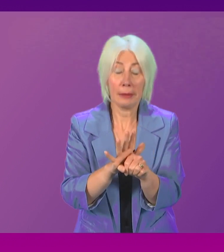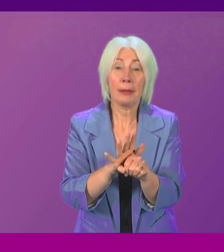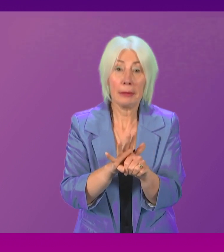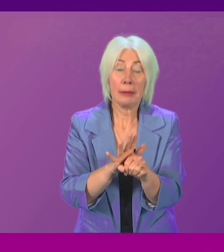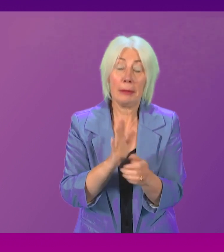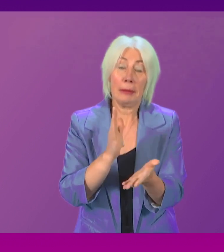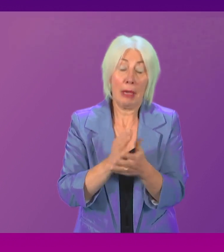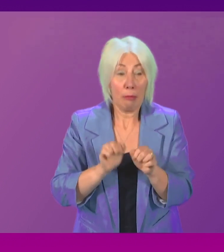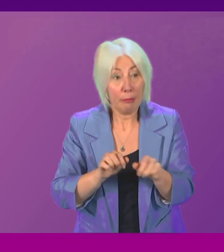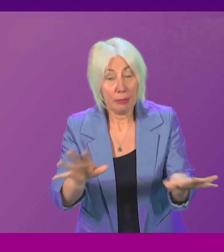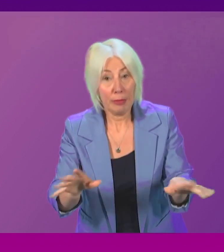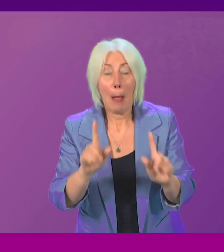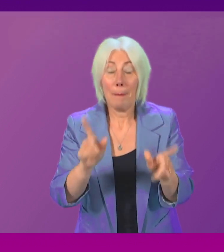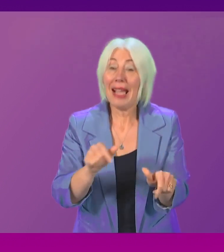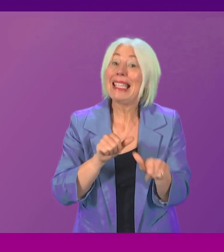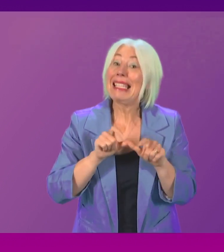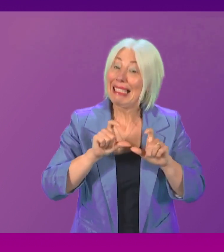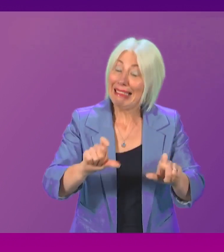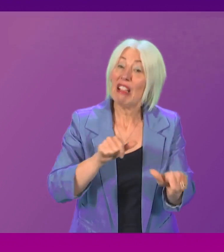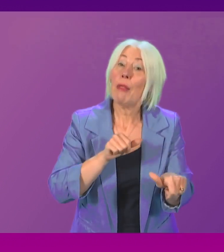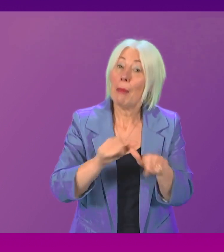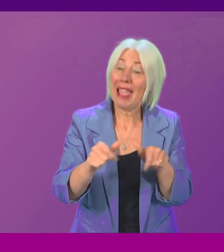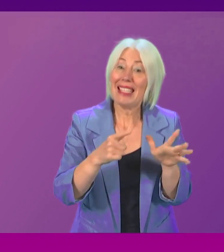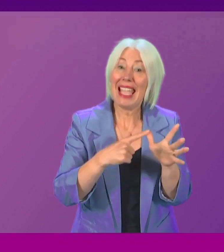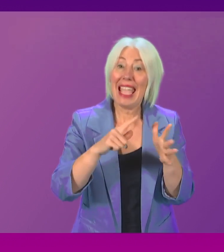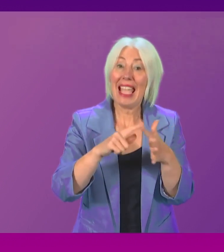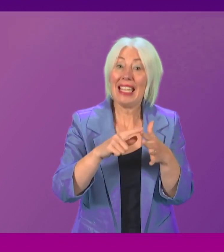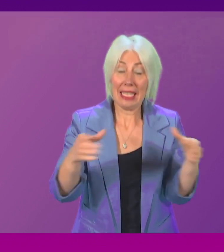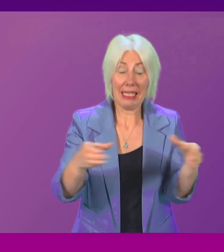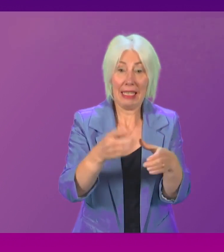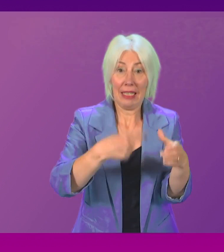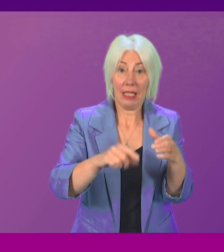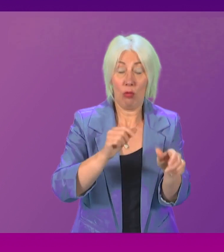still has the best-performing accident and emergency departments anywhere in the UK.